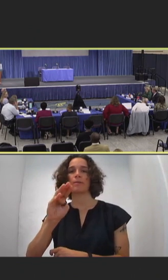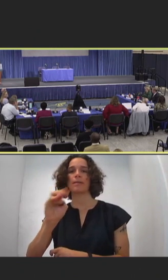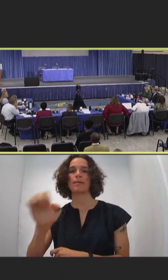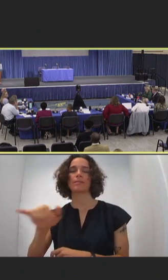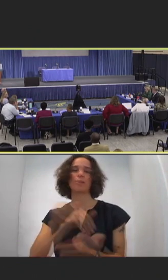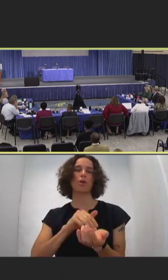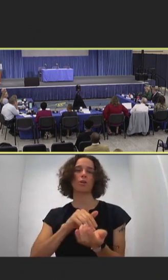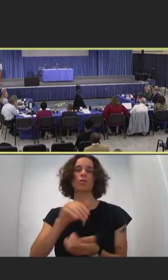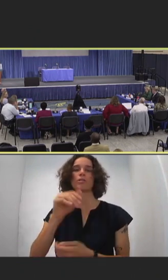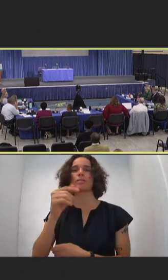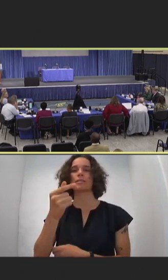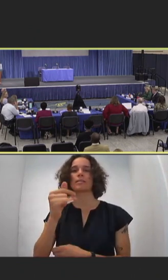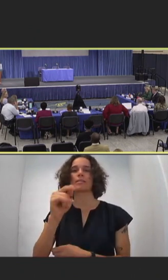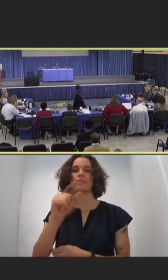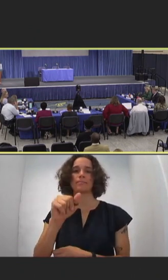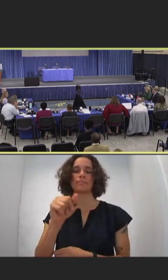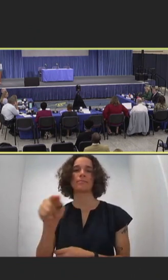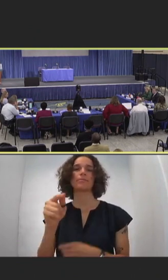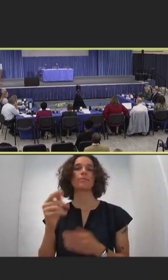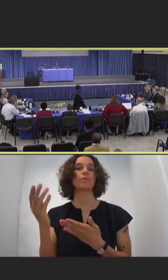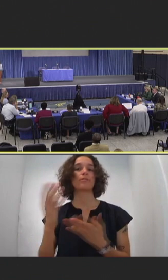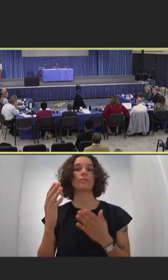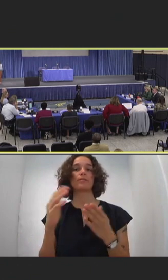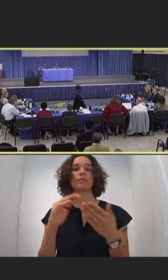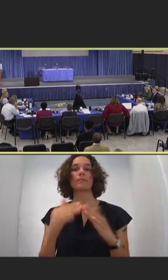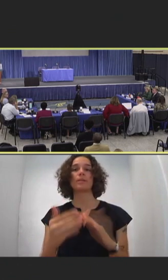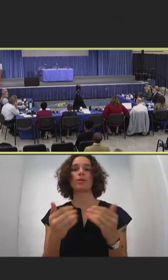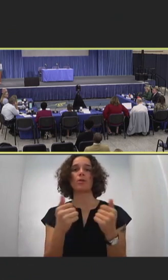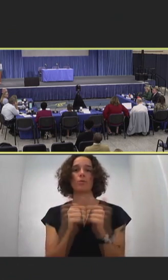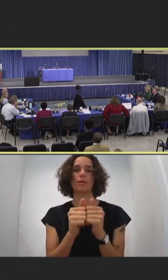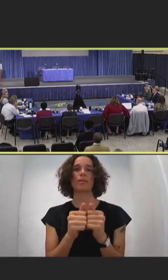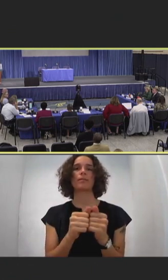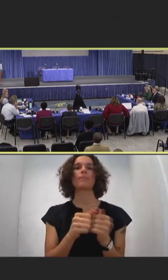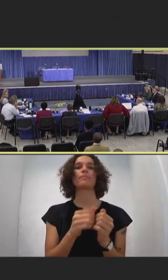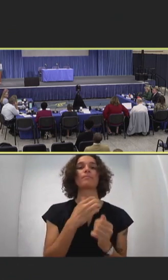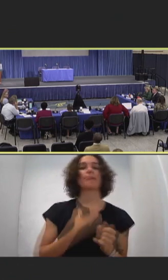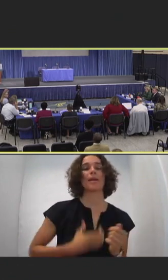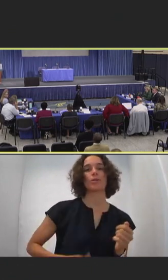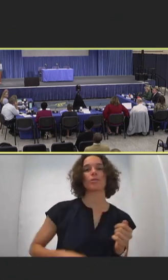and expertise. As the only OB-GYN, she critically leveraged her background in